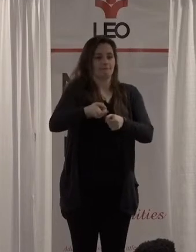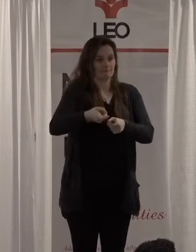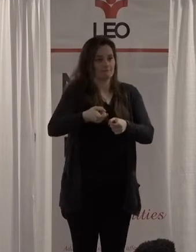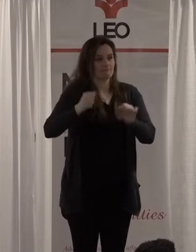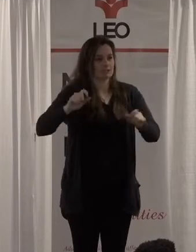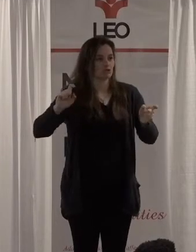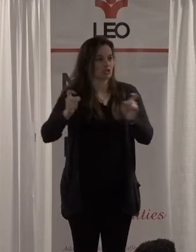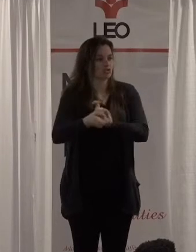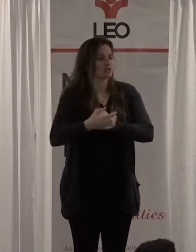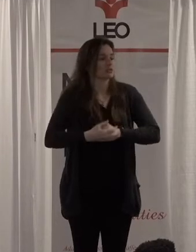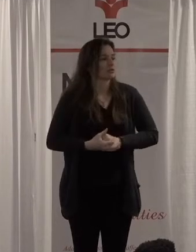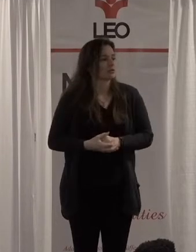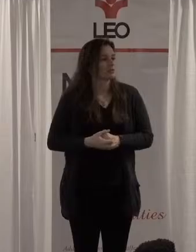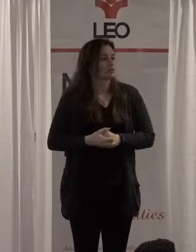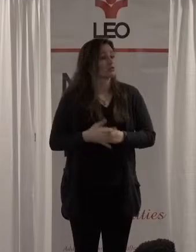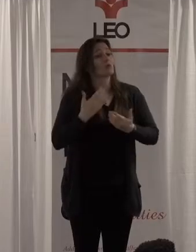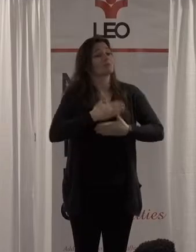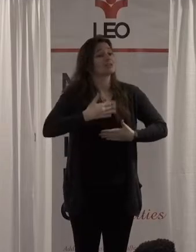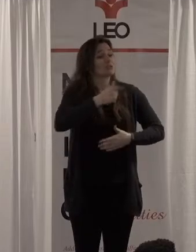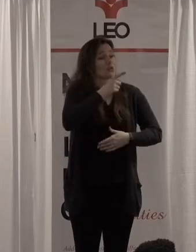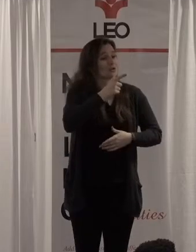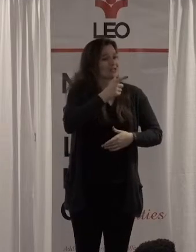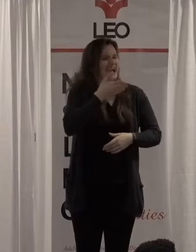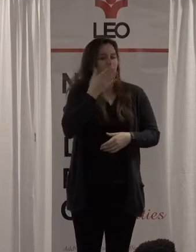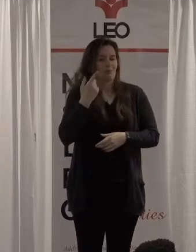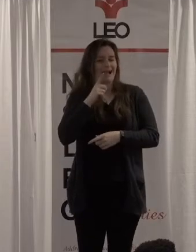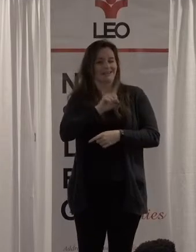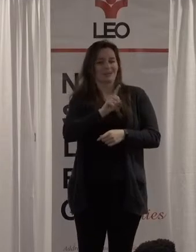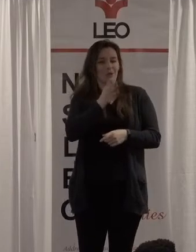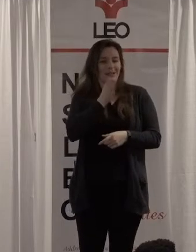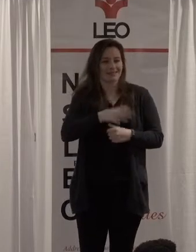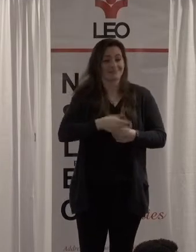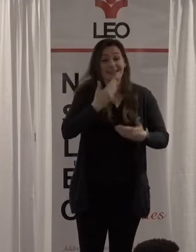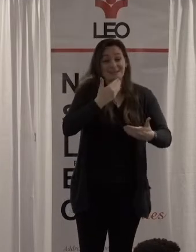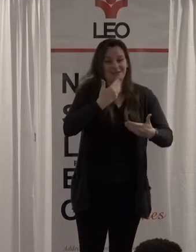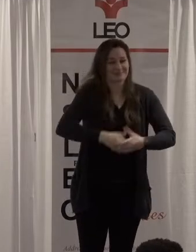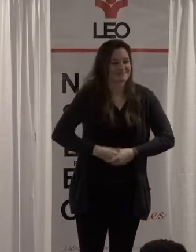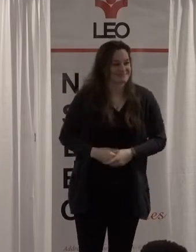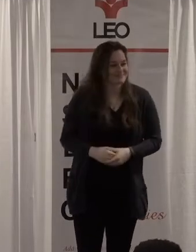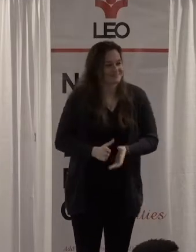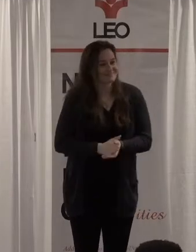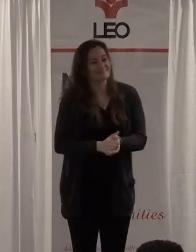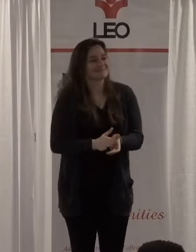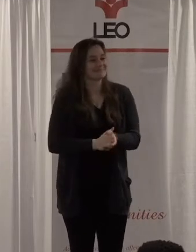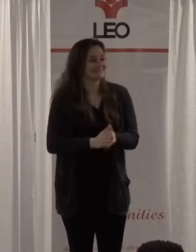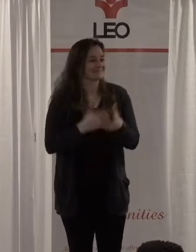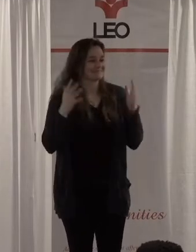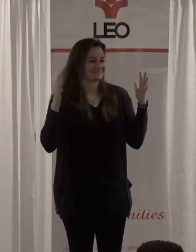PLEASE ENJOY YOUR LUNCH AND I WILL BE BACK SHORTLY. THANK YOU.